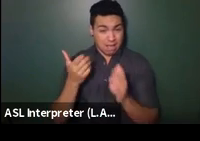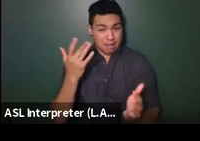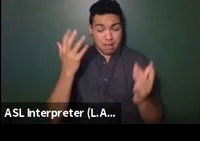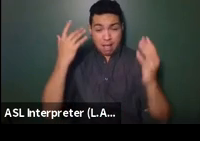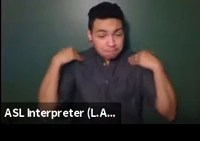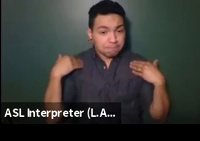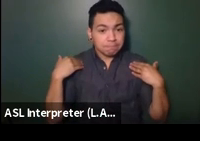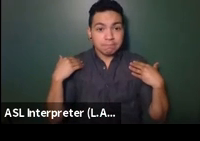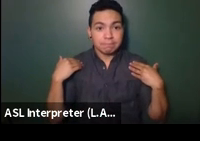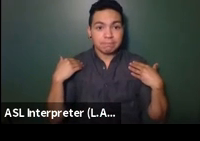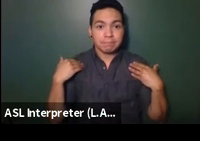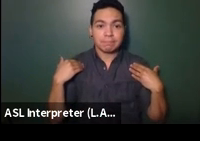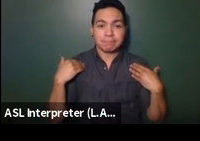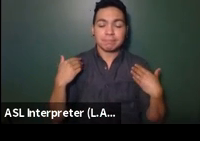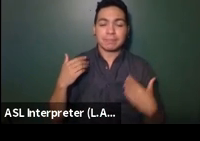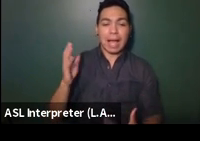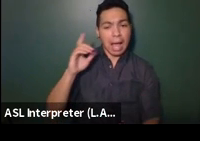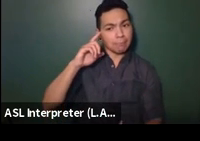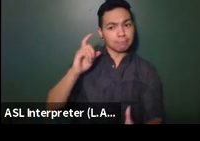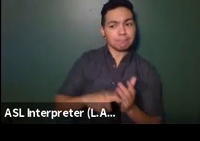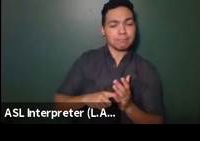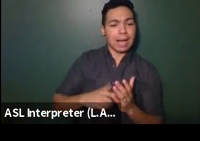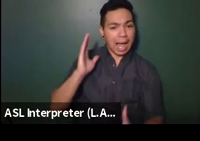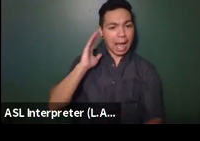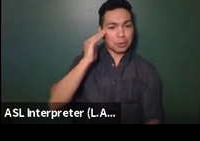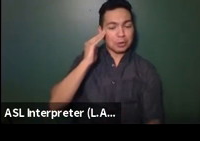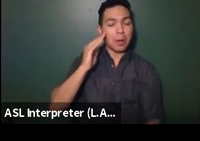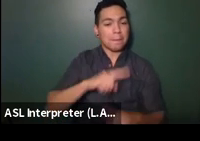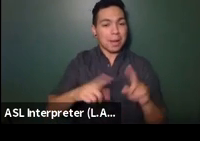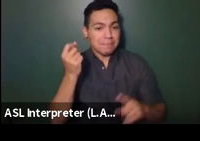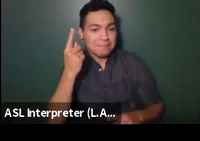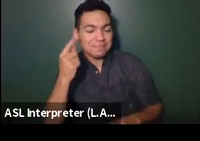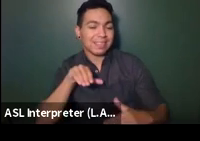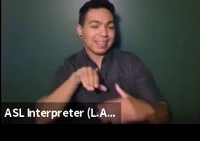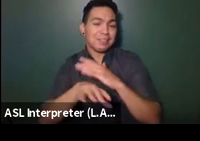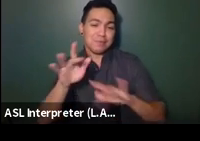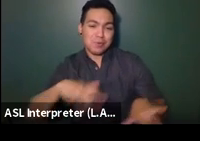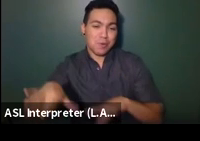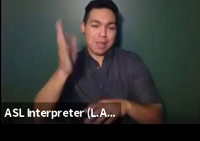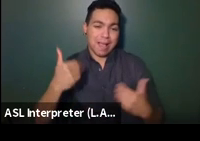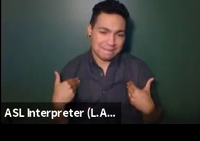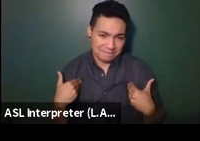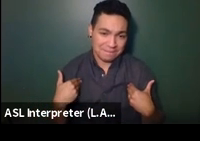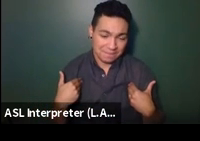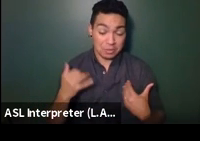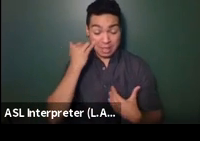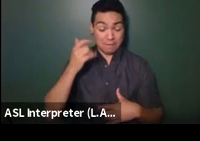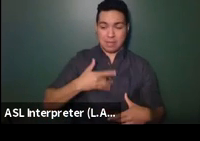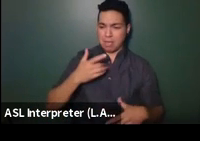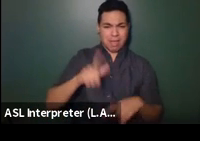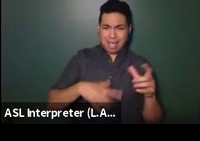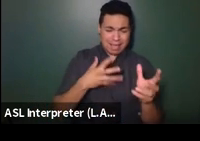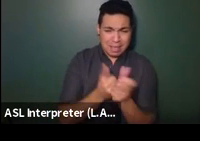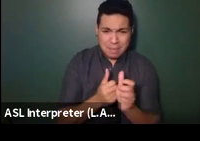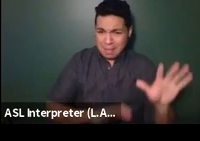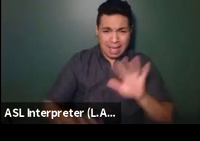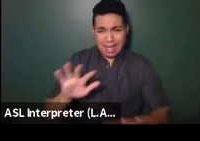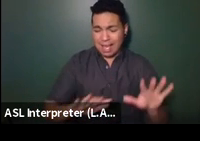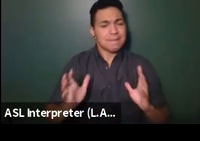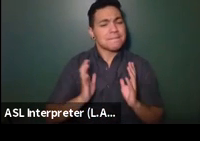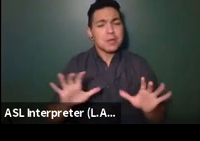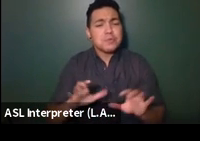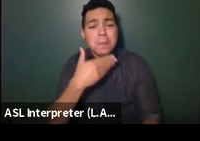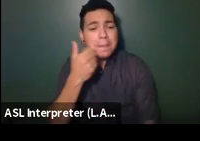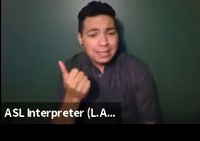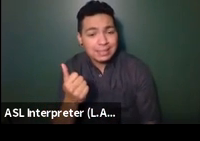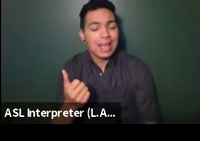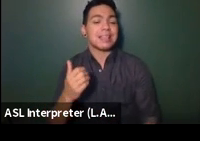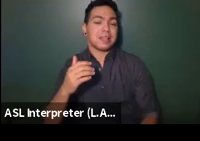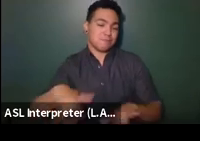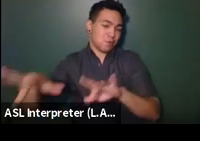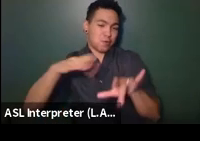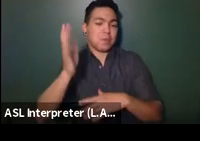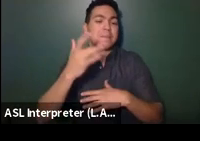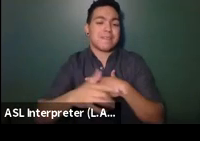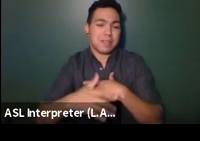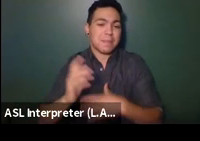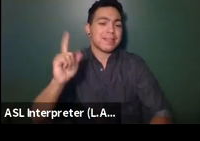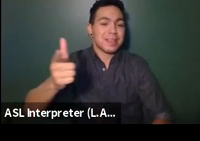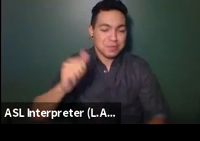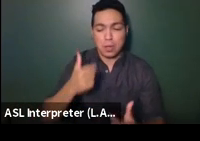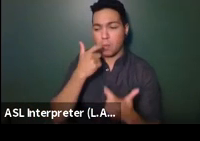ESD 189 - Amy Colburn: And I will know that. And so you'll have access to this recording, so if you're feeling like, Oh my gosh, I can't keep up. Just do the best you can and know that the recording will be able to be available and you can go back and rewatch portions as needed.